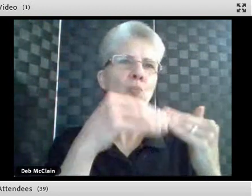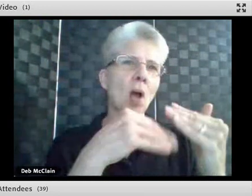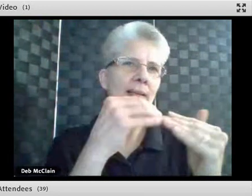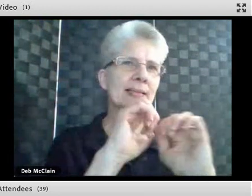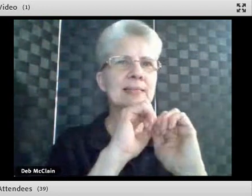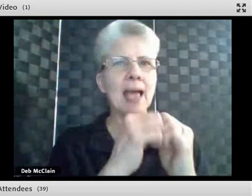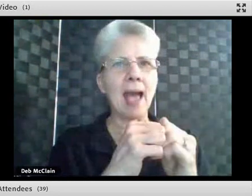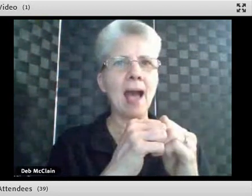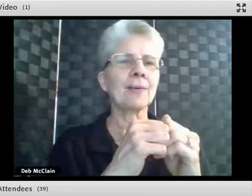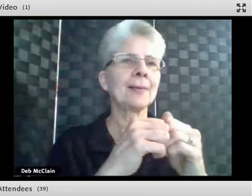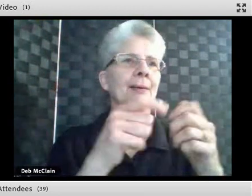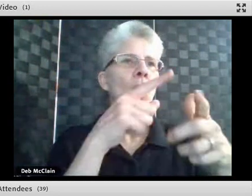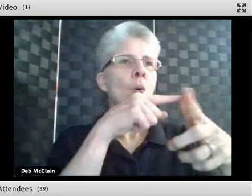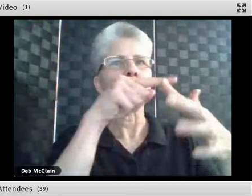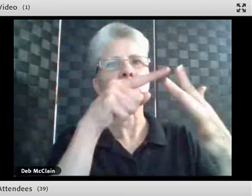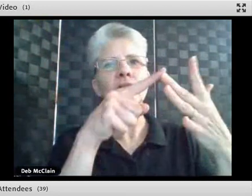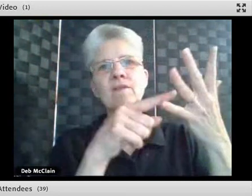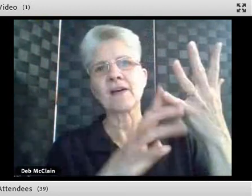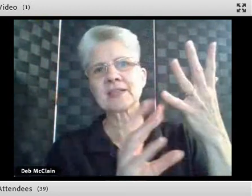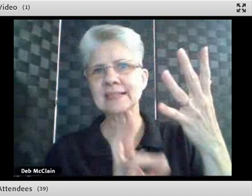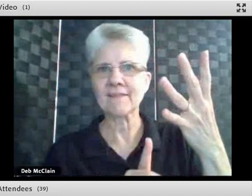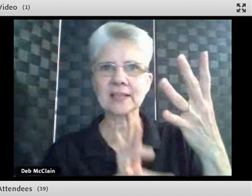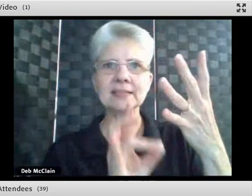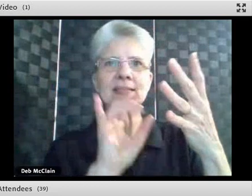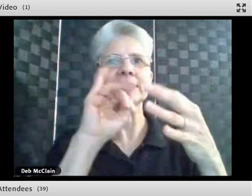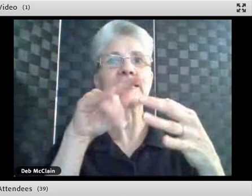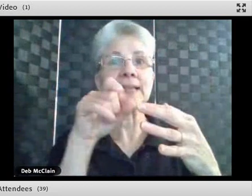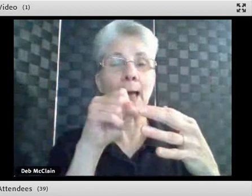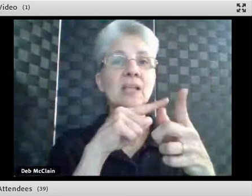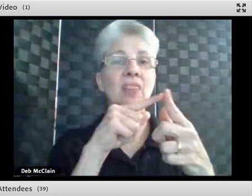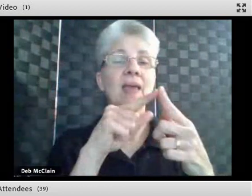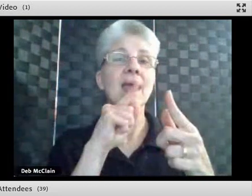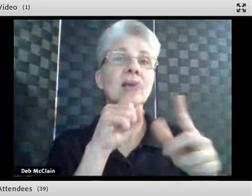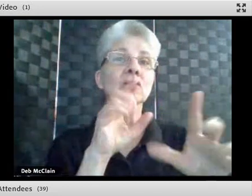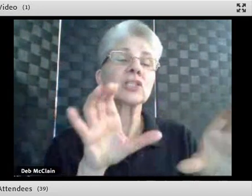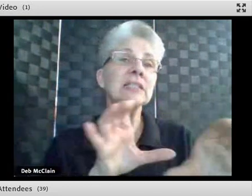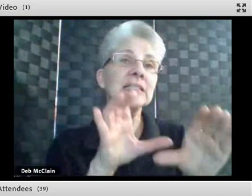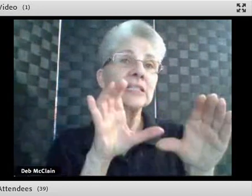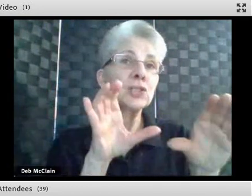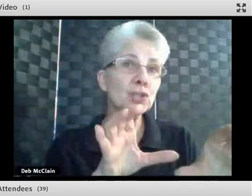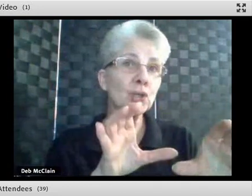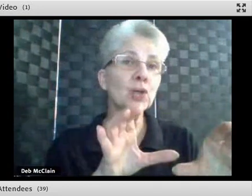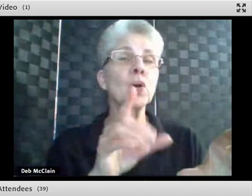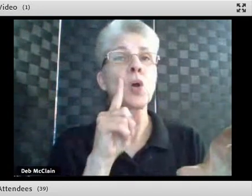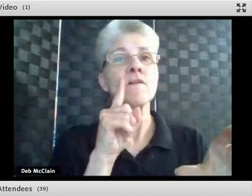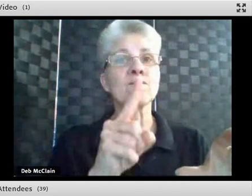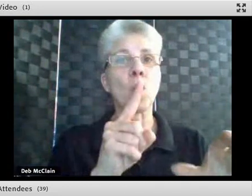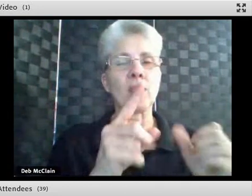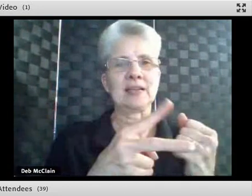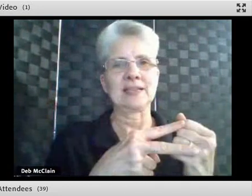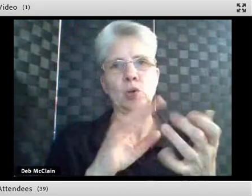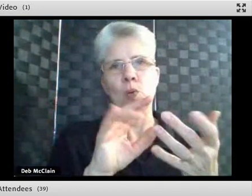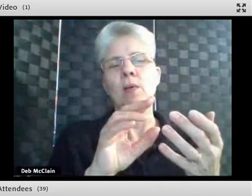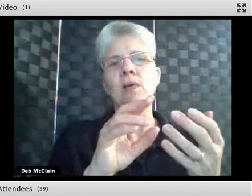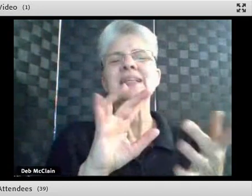so steps one, three, four, five, six, seven, that they actually do in-house for their digital preservation work.